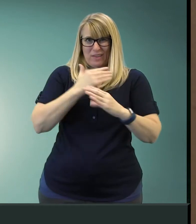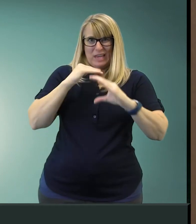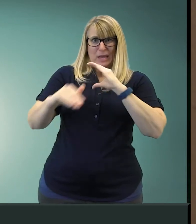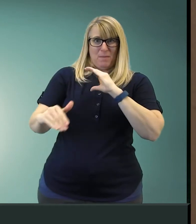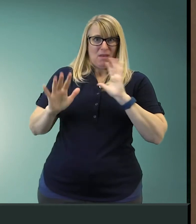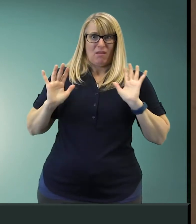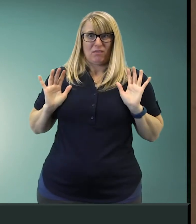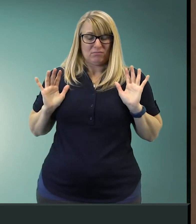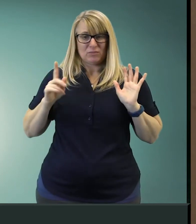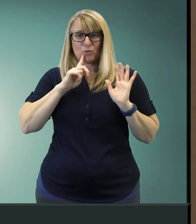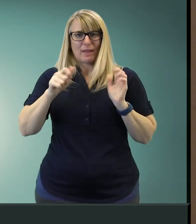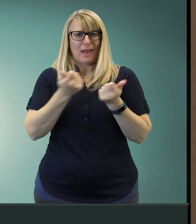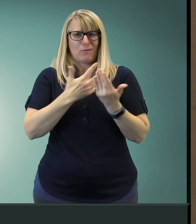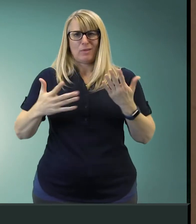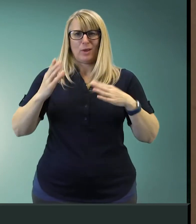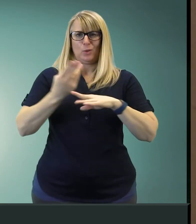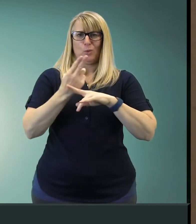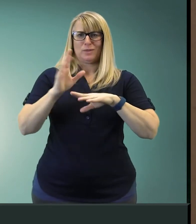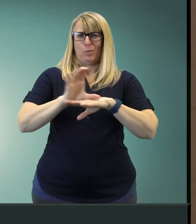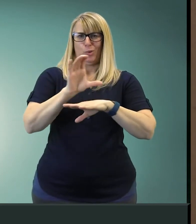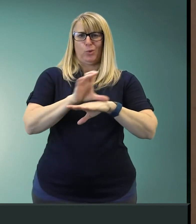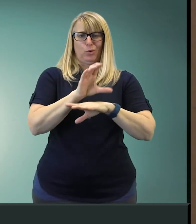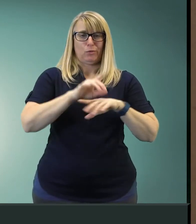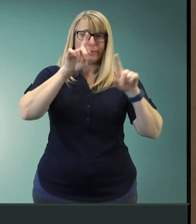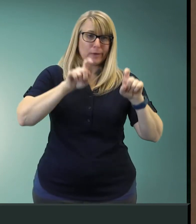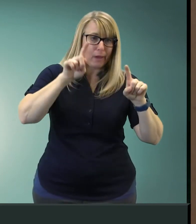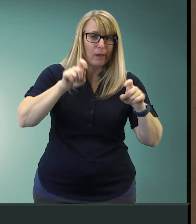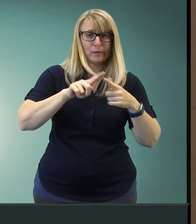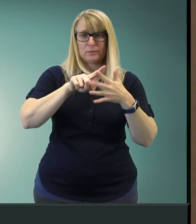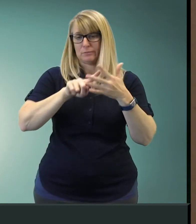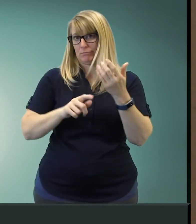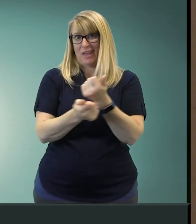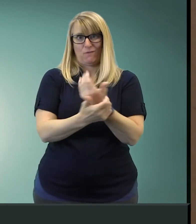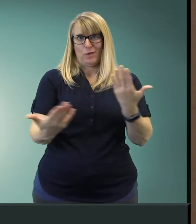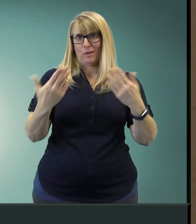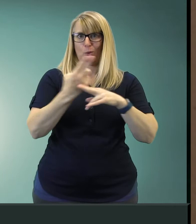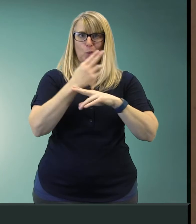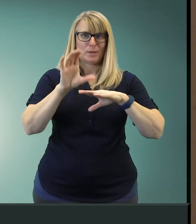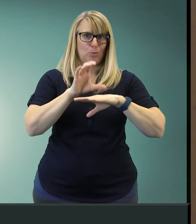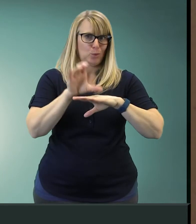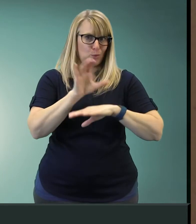everything electronically, as much as I can, tests, anything like that.